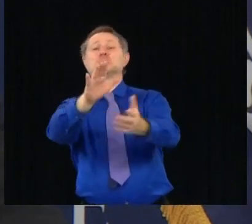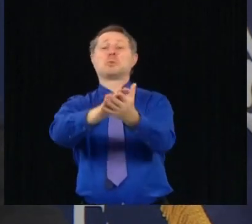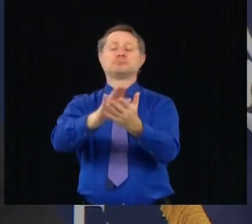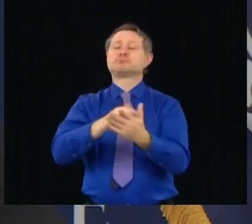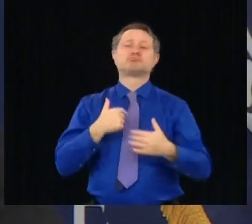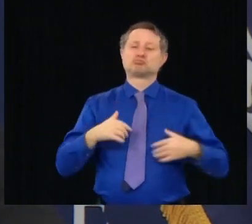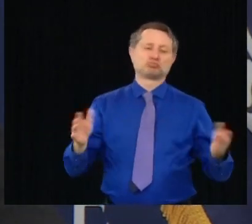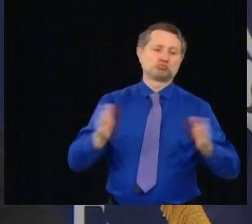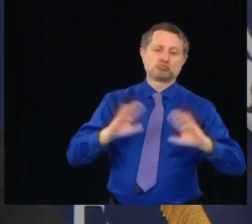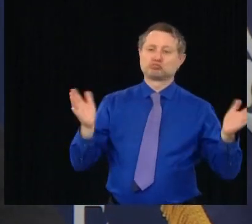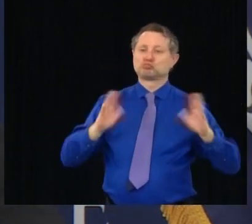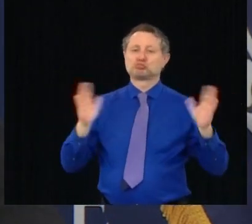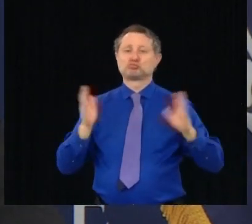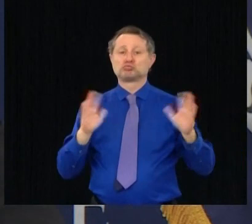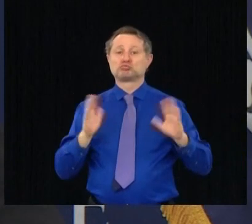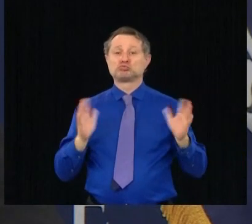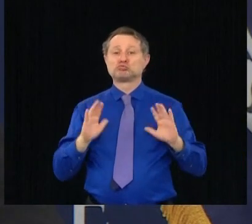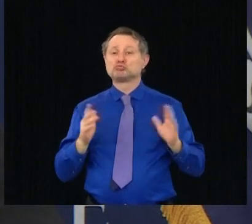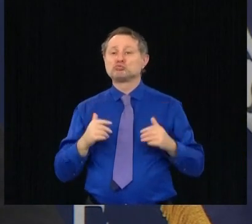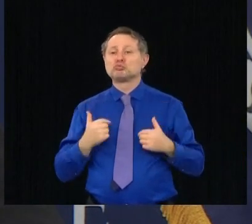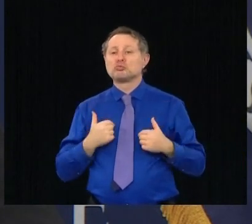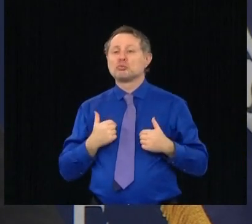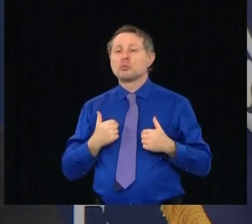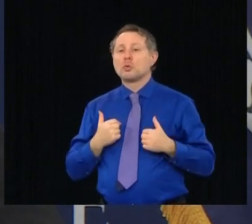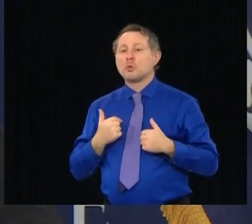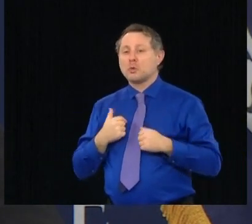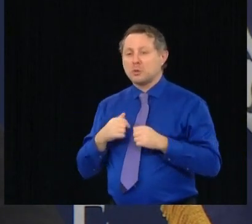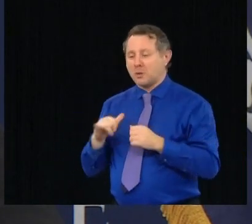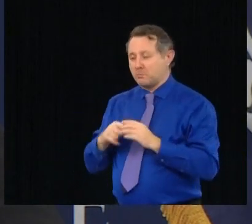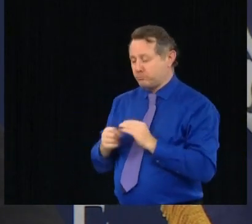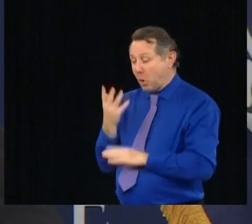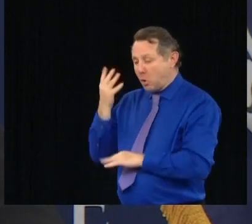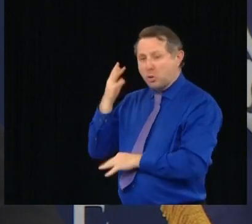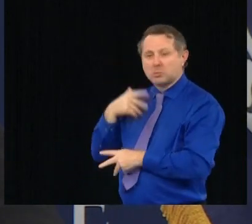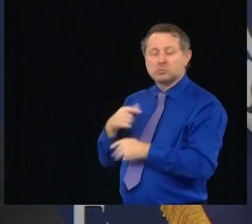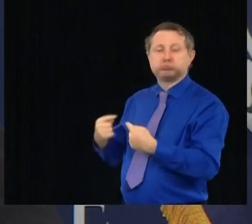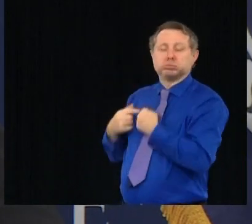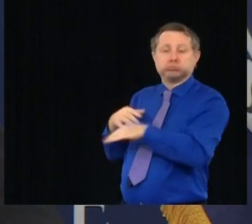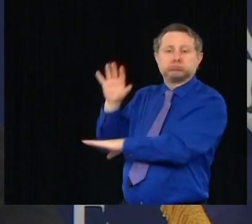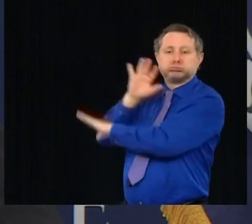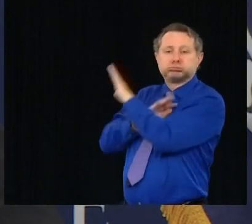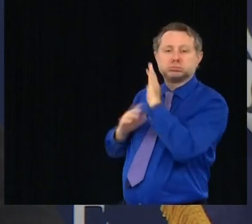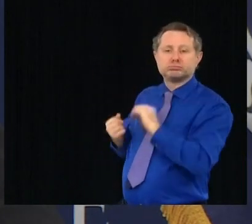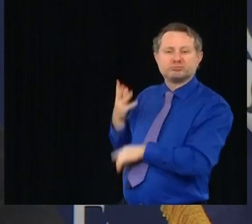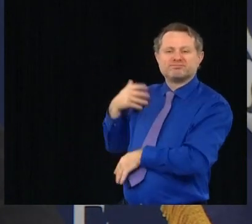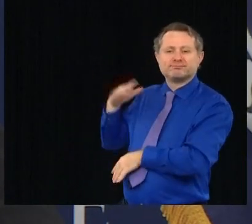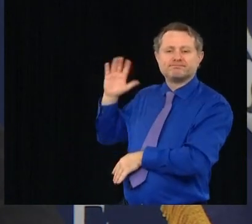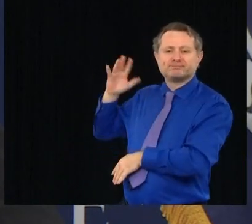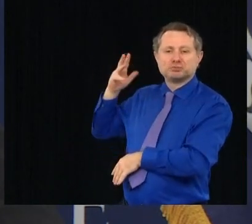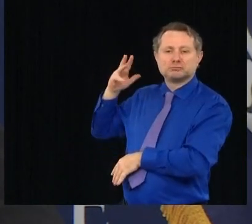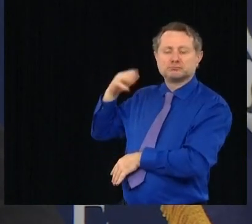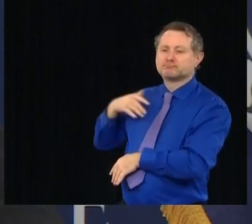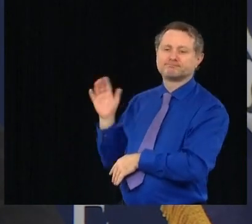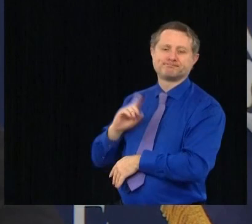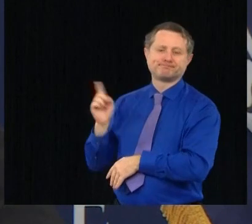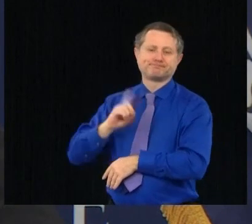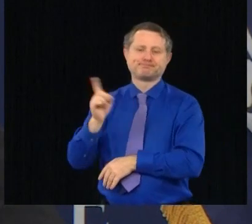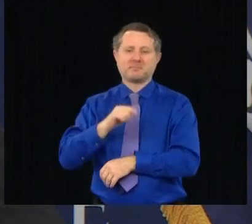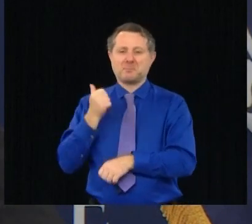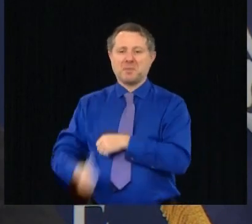THIS IS WHERE I THINK WE ARE GOING TO BE IN SEPTEMBER FOR SCHOOLS, NO. BURN ME ONCE.